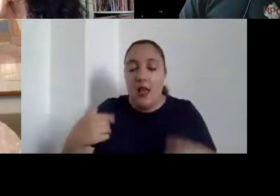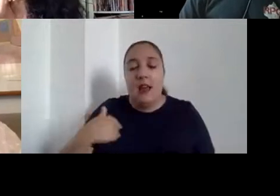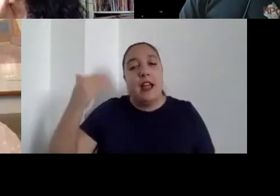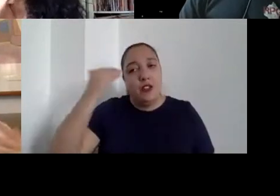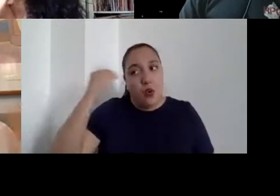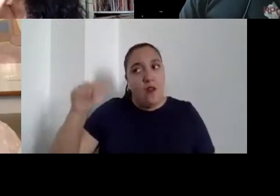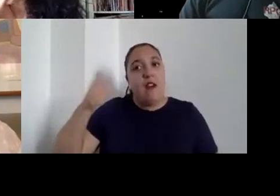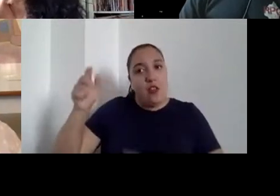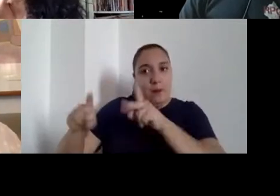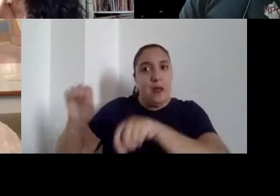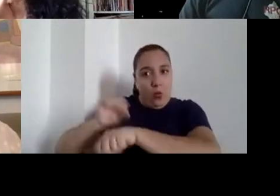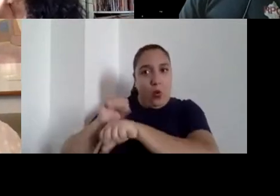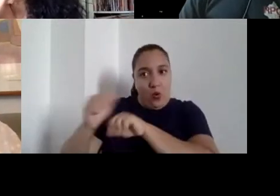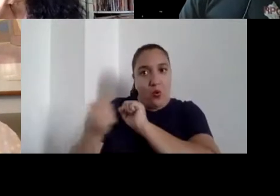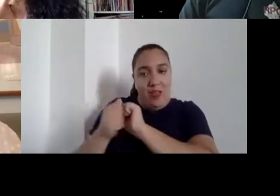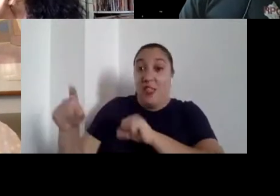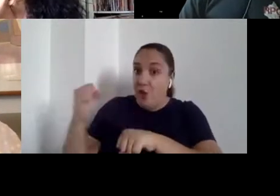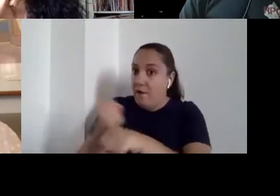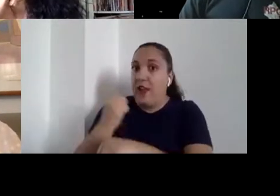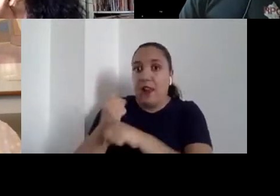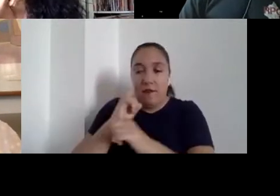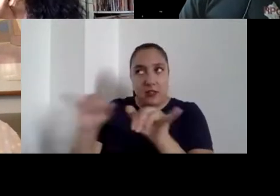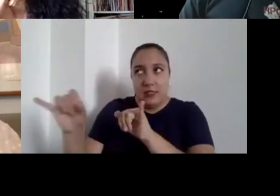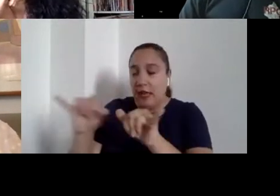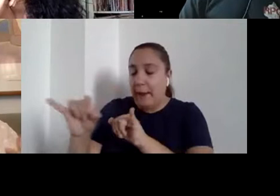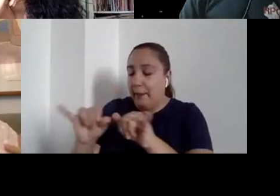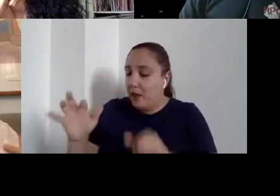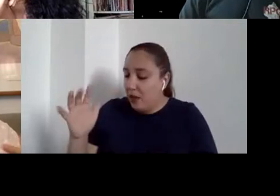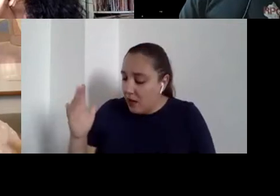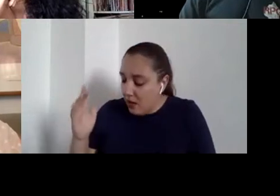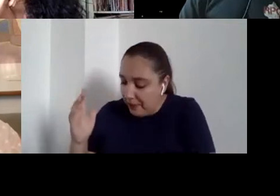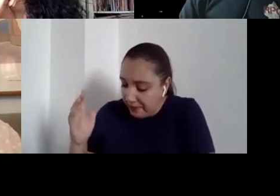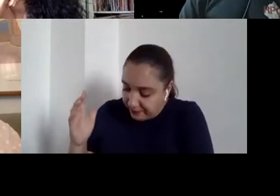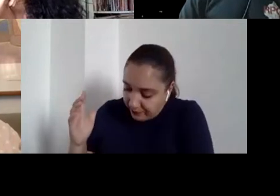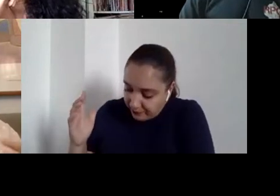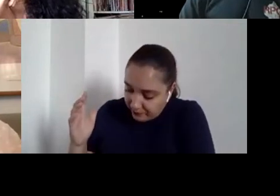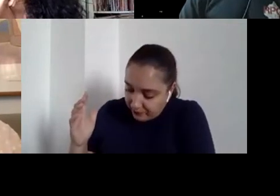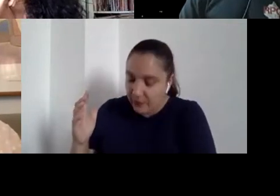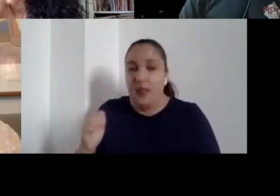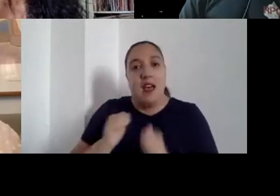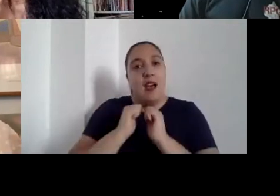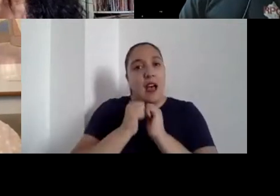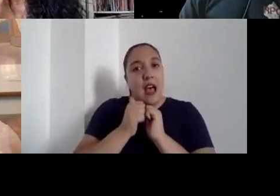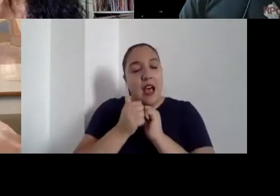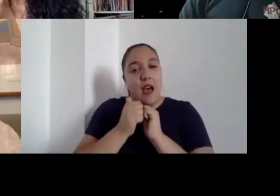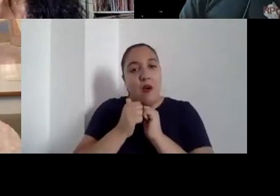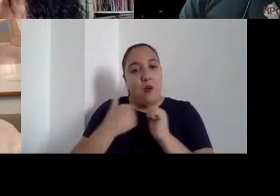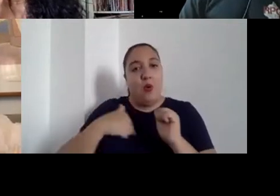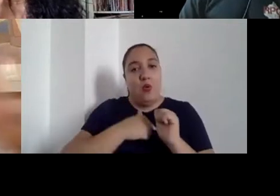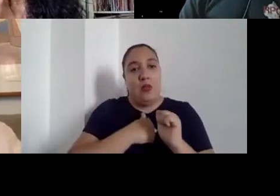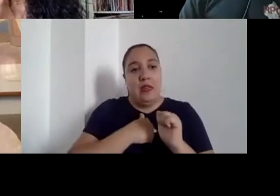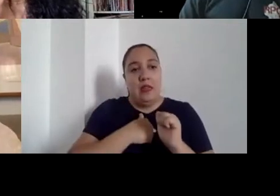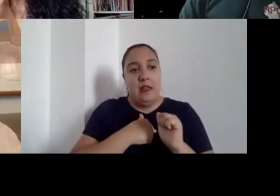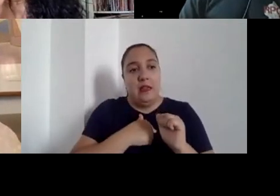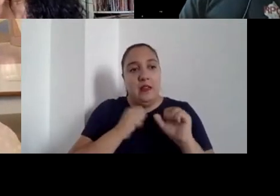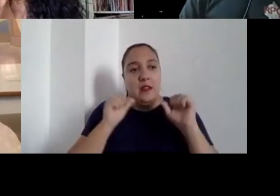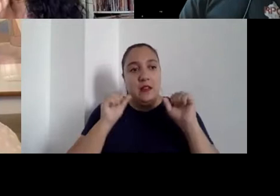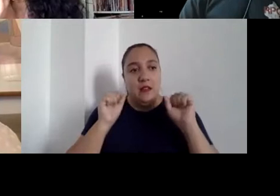fighting for this as well is like how do we just have no deliverables associated with